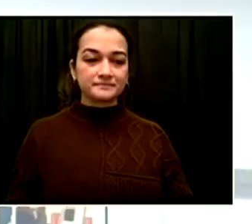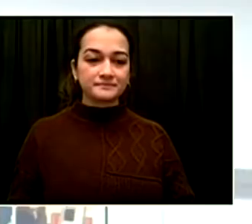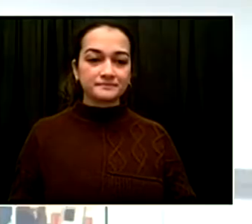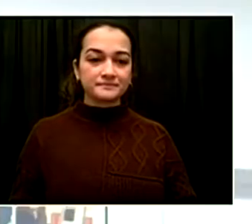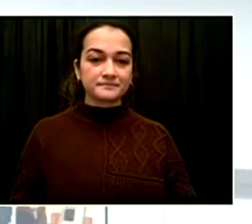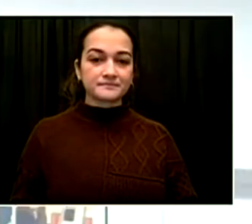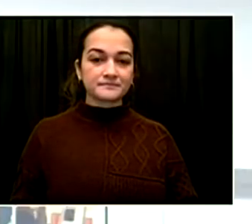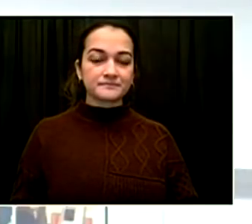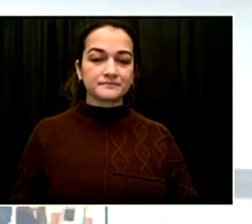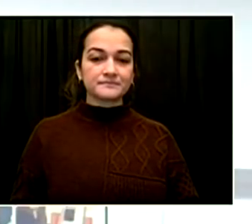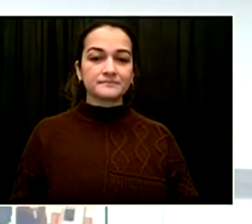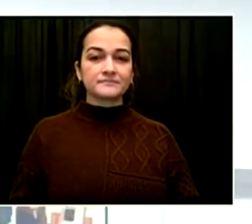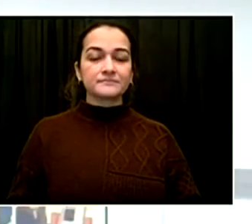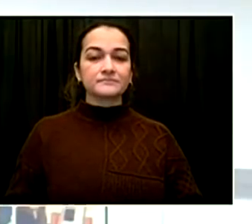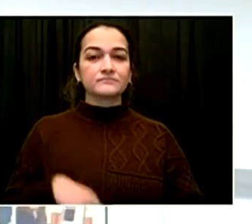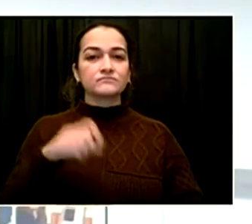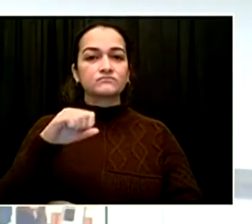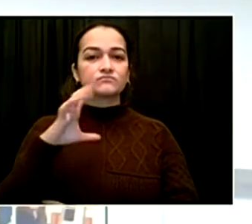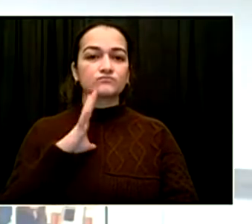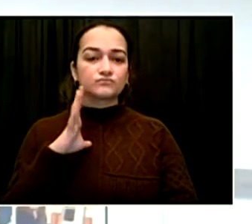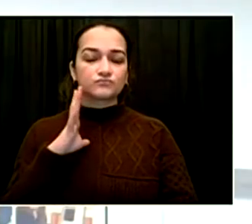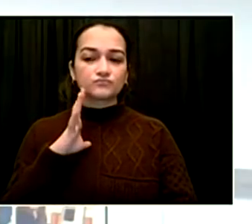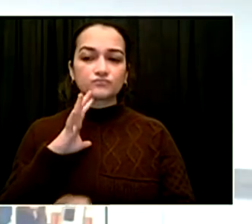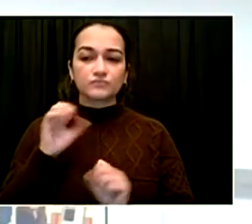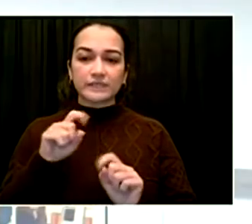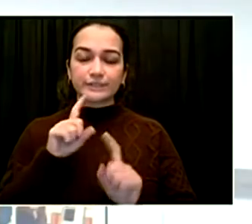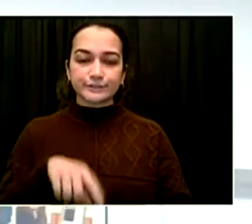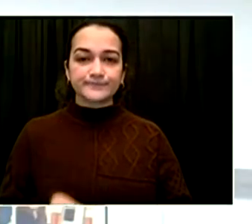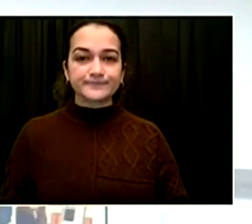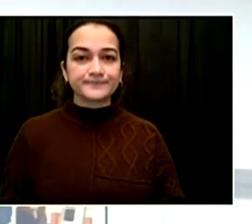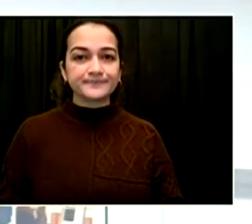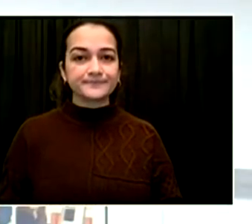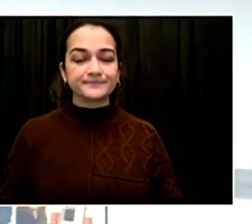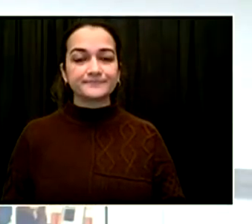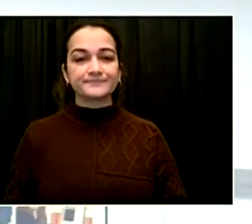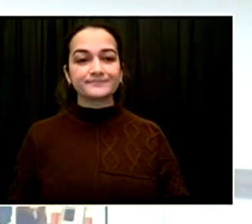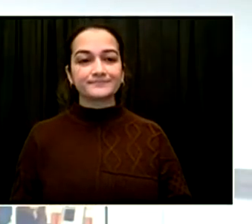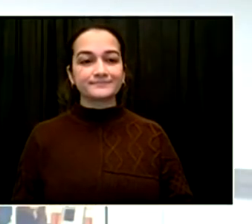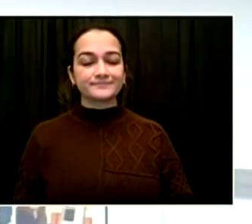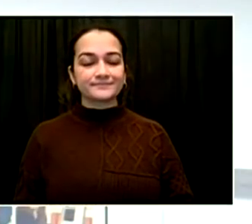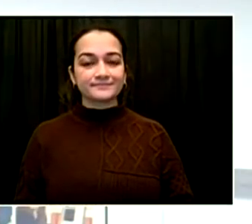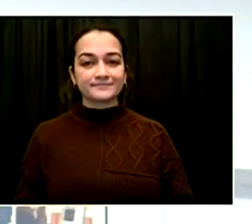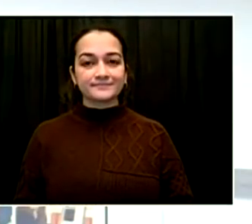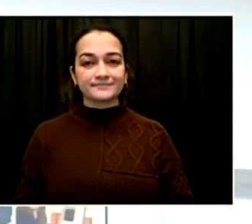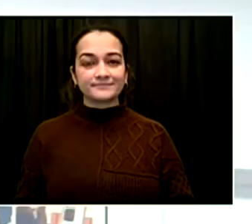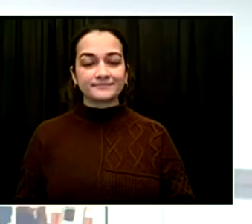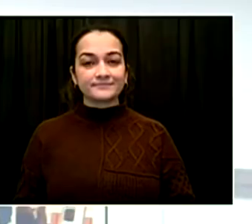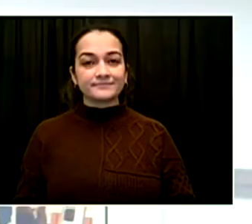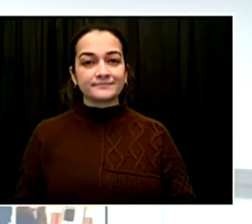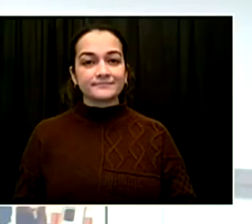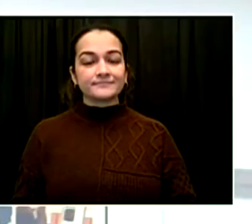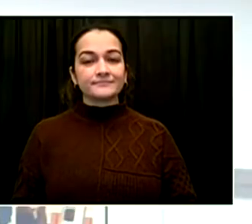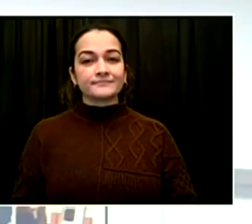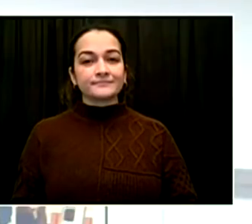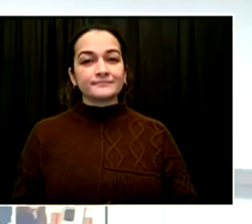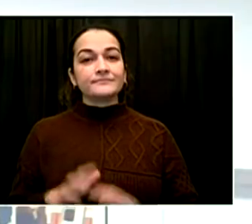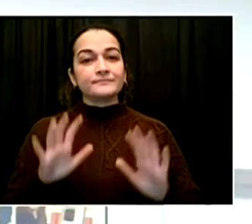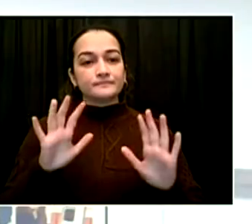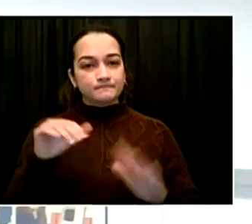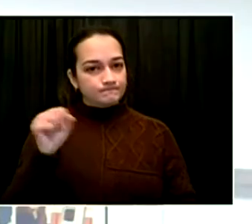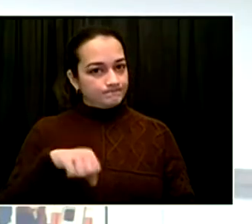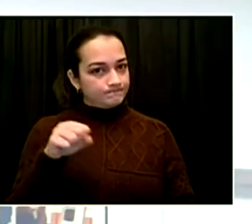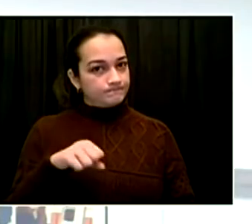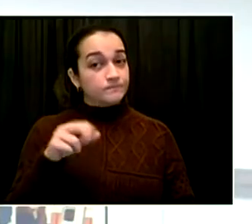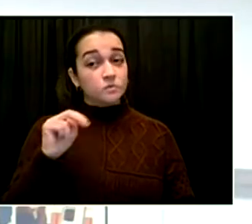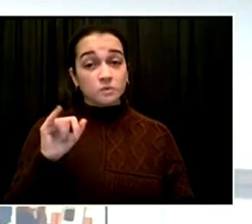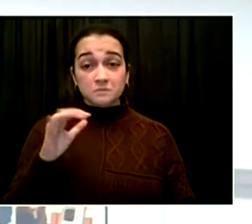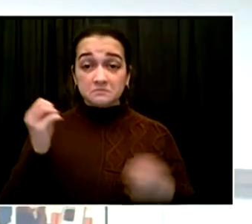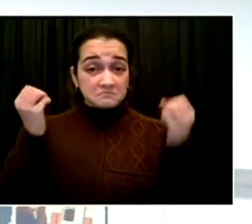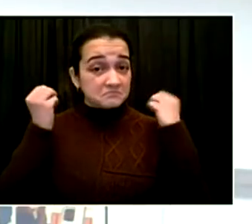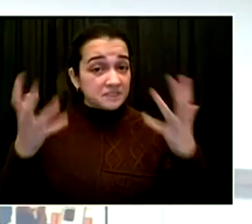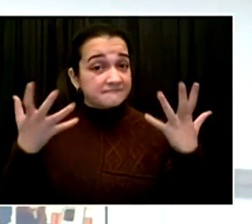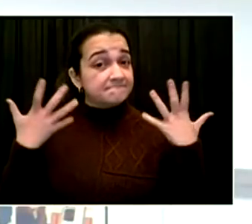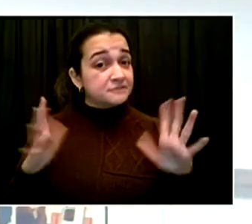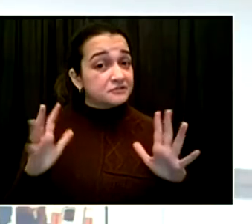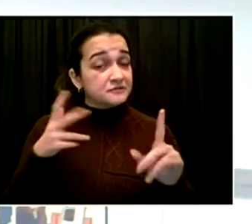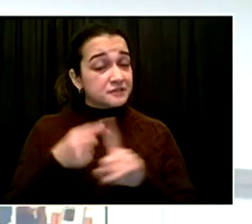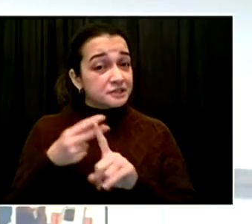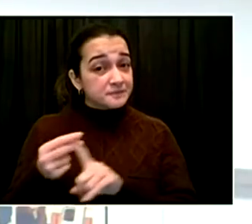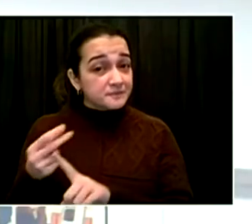HAVE A PAID SICK LEAVE POLICY.